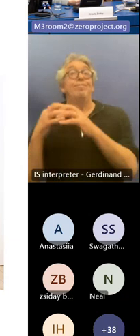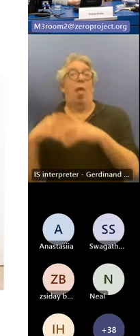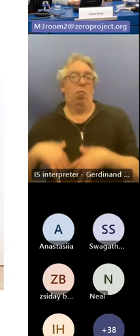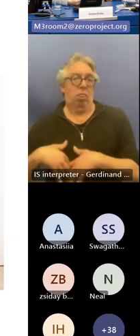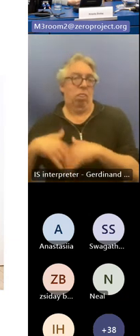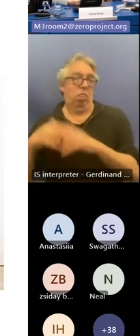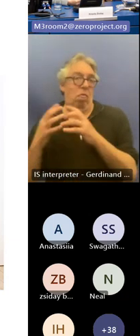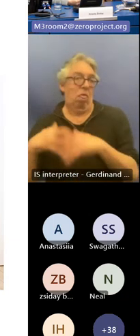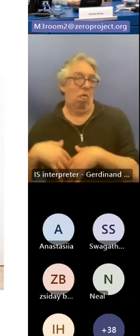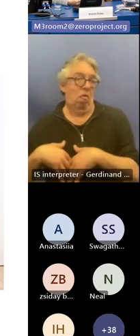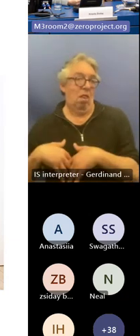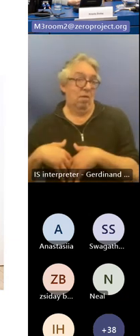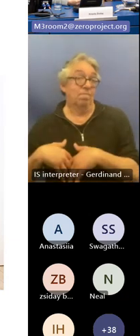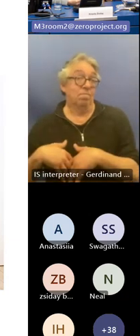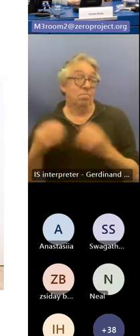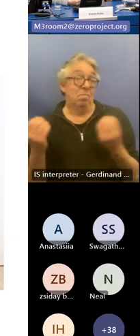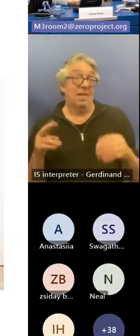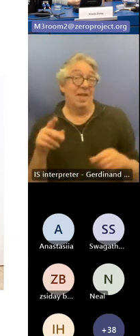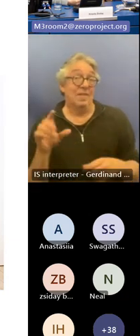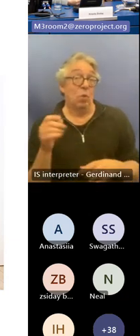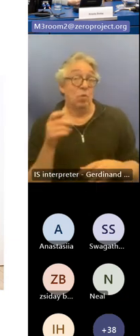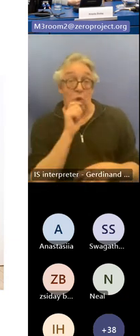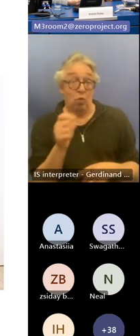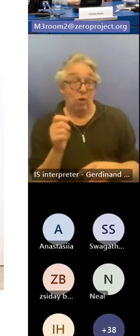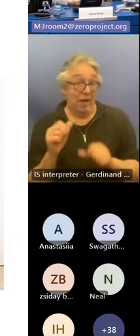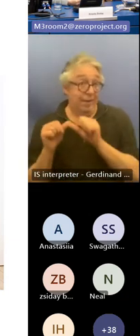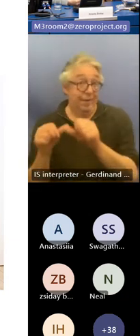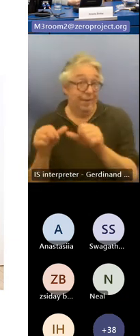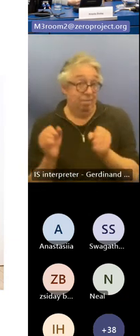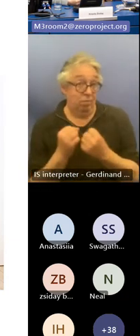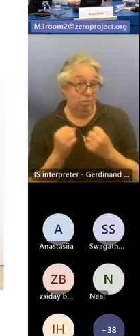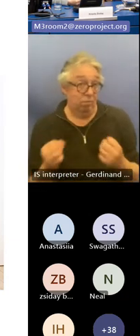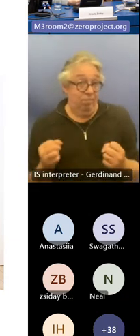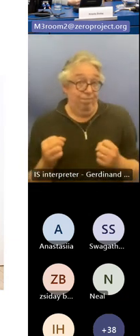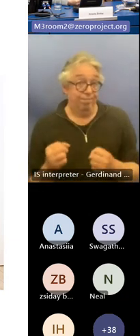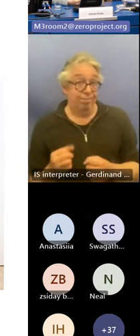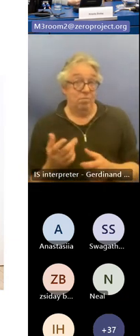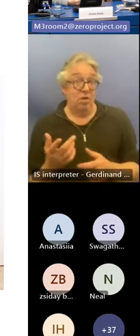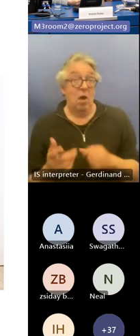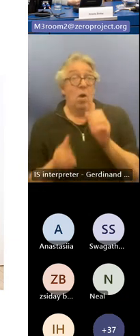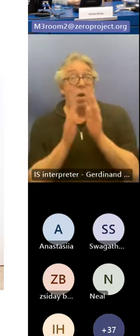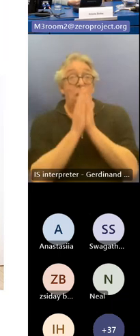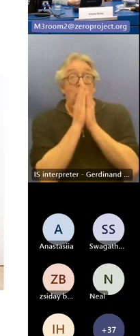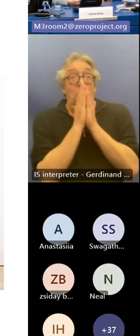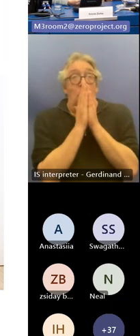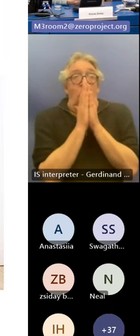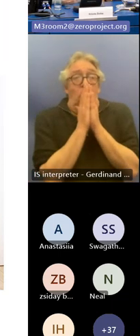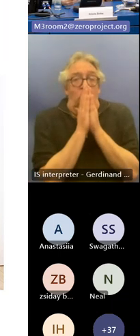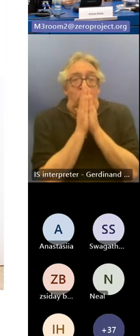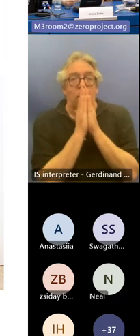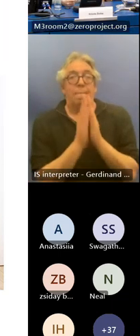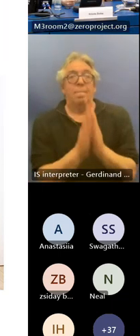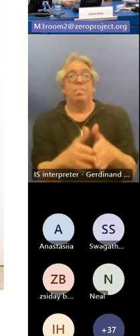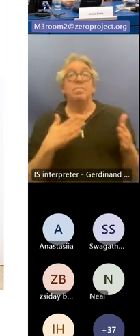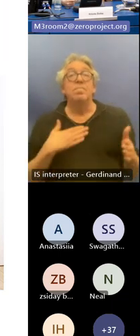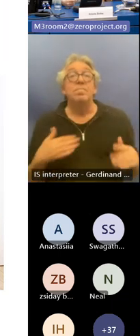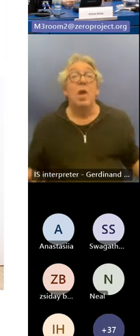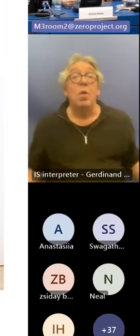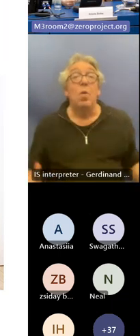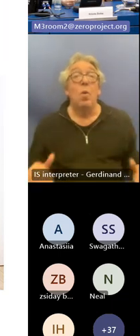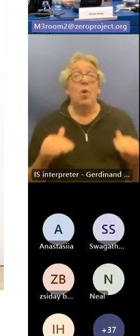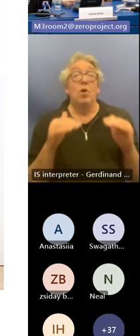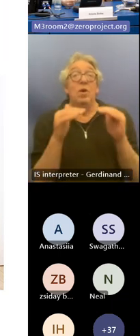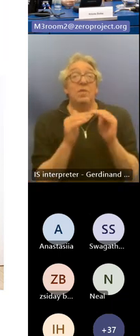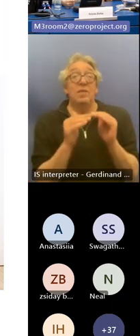There is this long background and tradition of the foundation, that we can provide our services